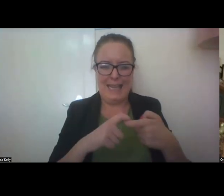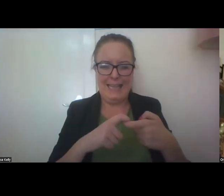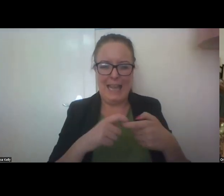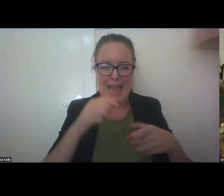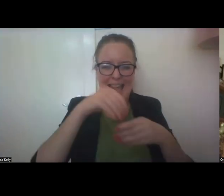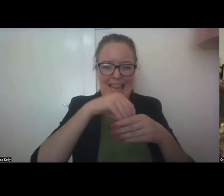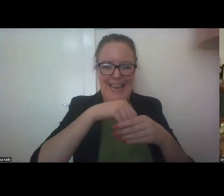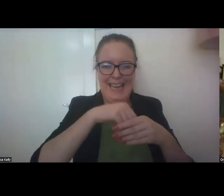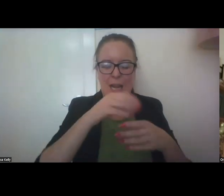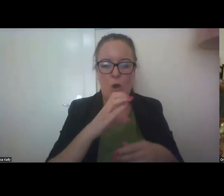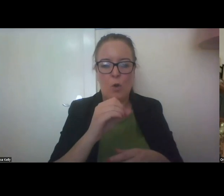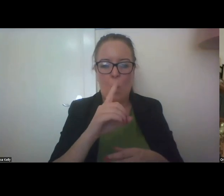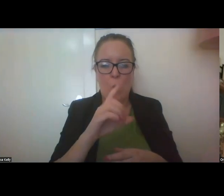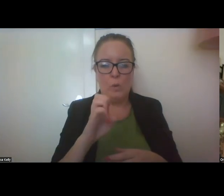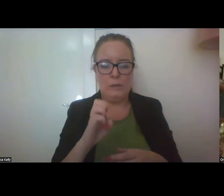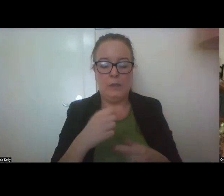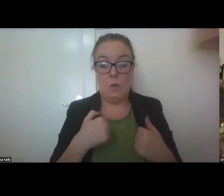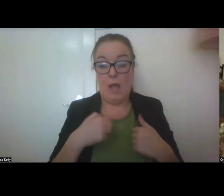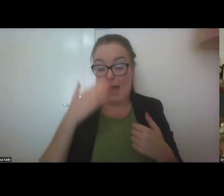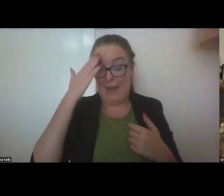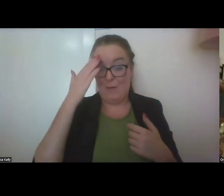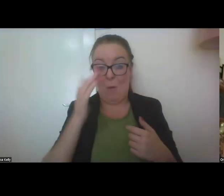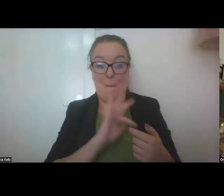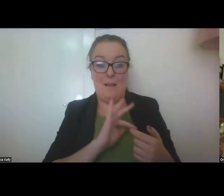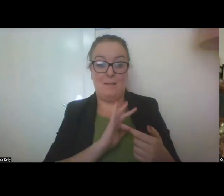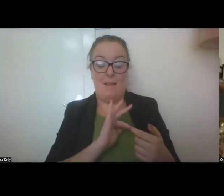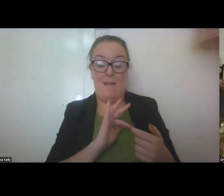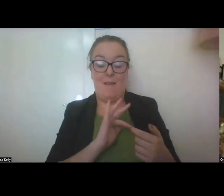So, I know that I struggle myself accessing that information sometimes,